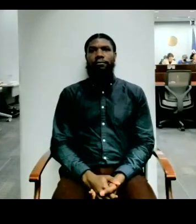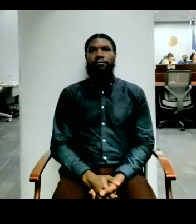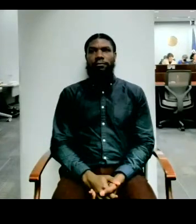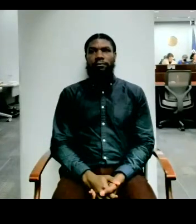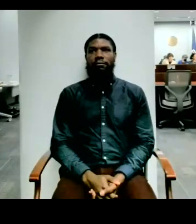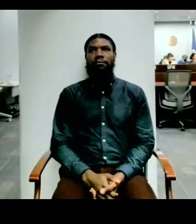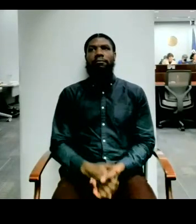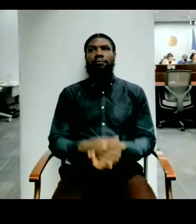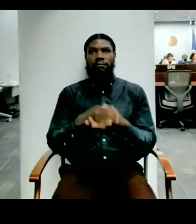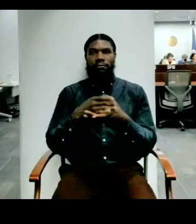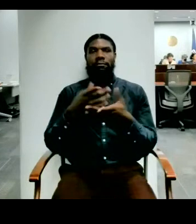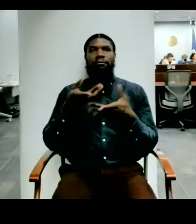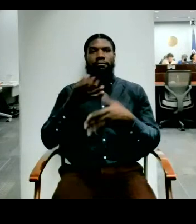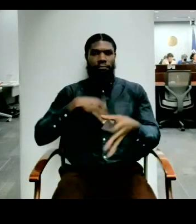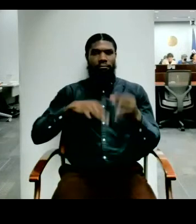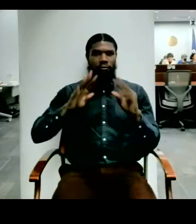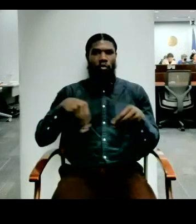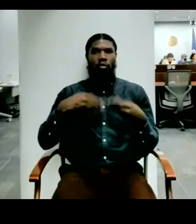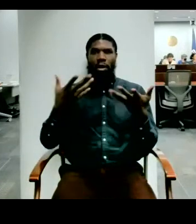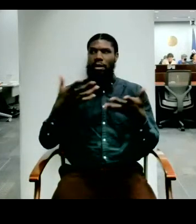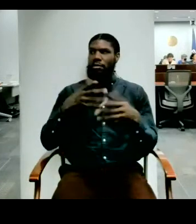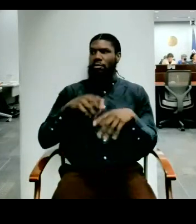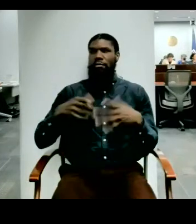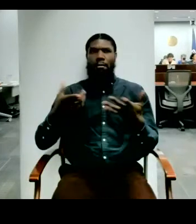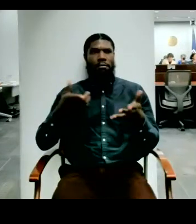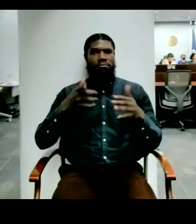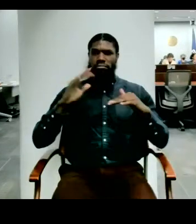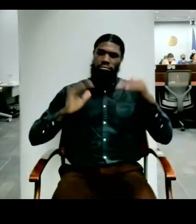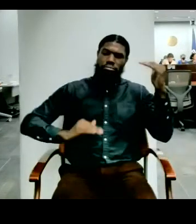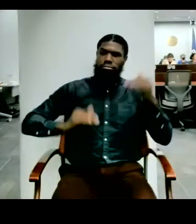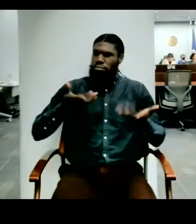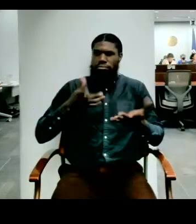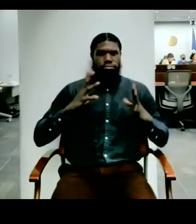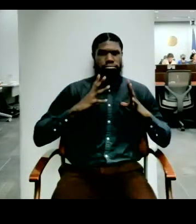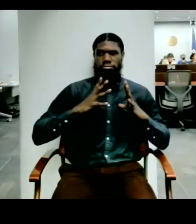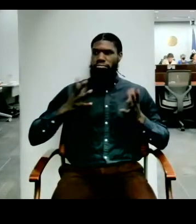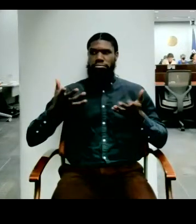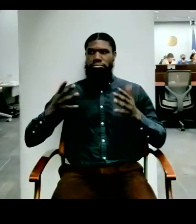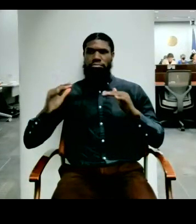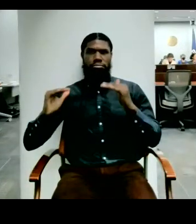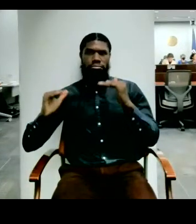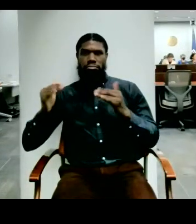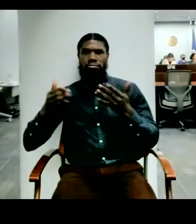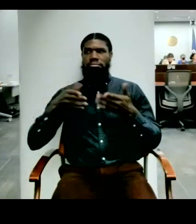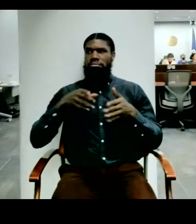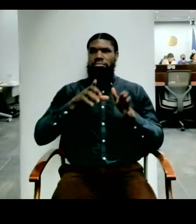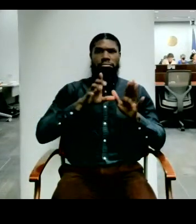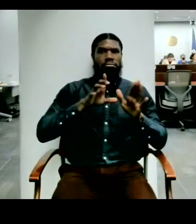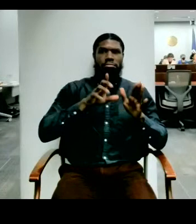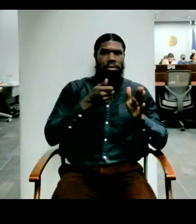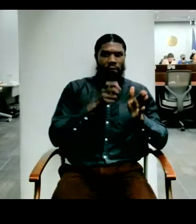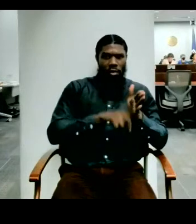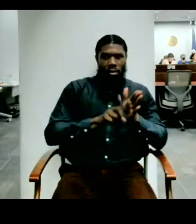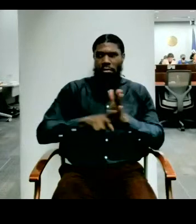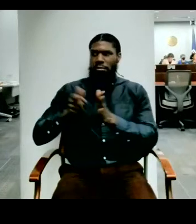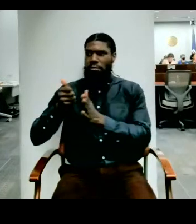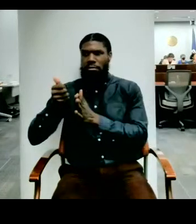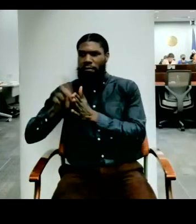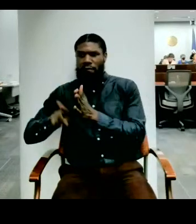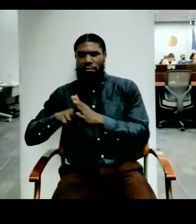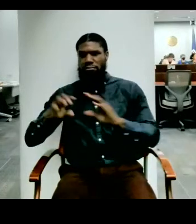So, I do think that it is a marker of real progress that more and more employers are